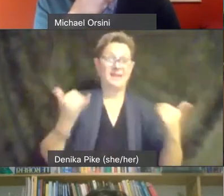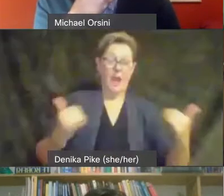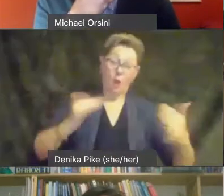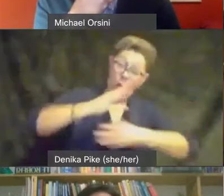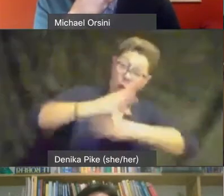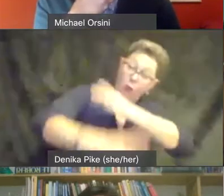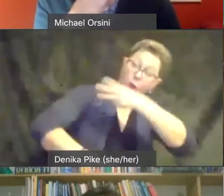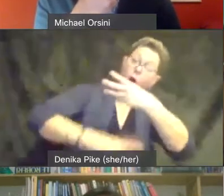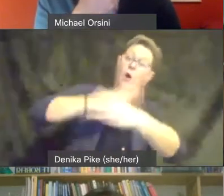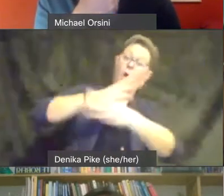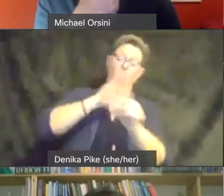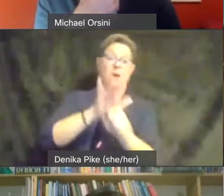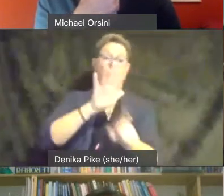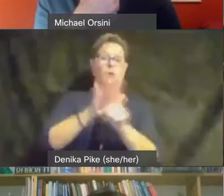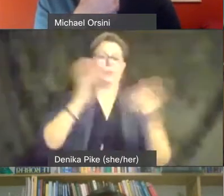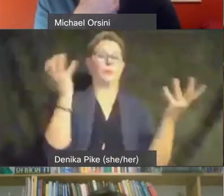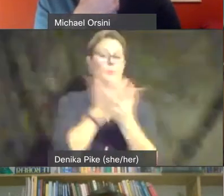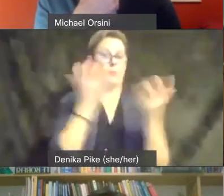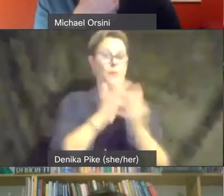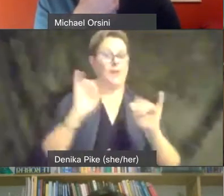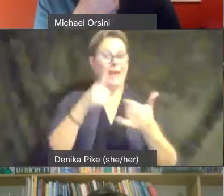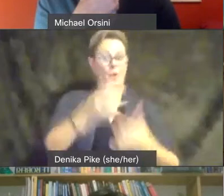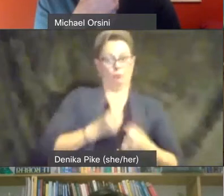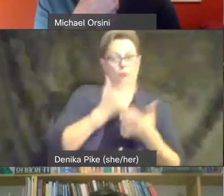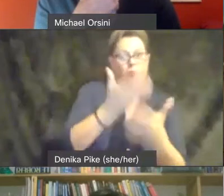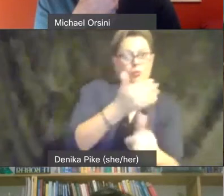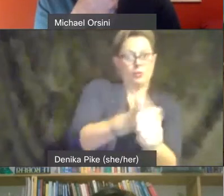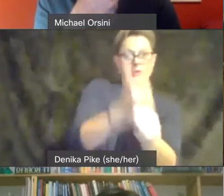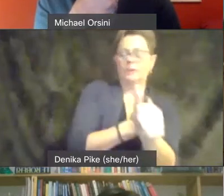Frames them in such an interesting way. So, kudos to all of you. Thank you for being here.